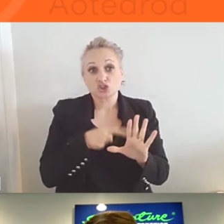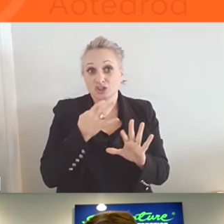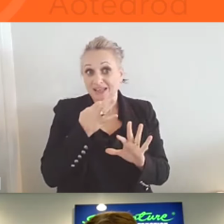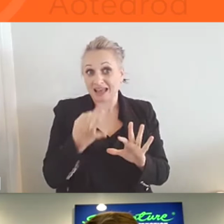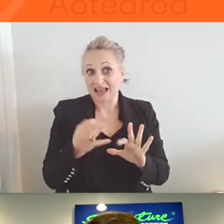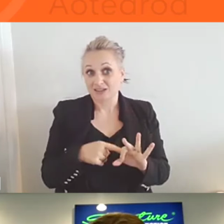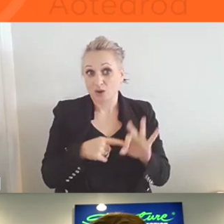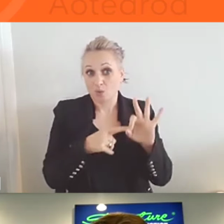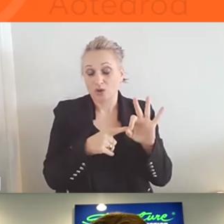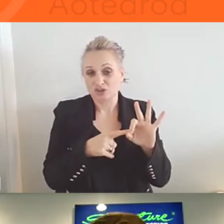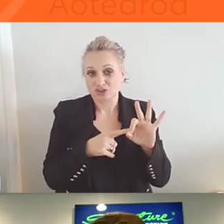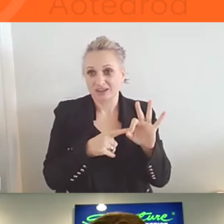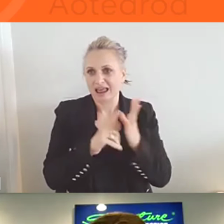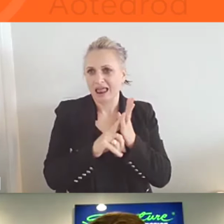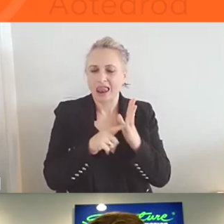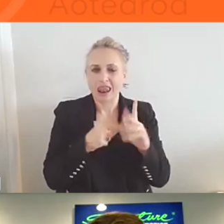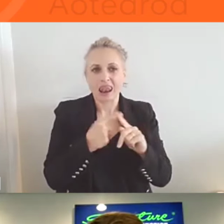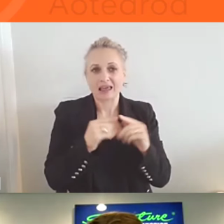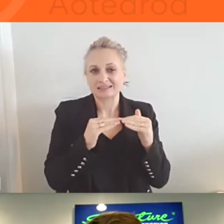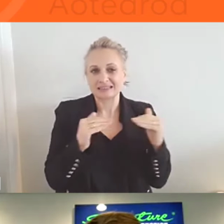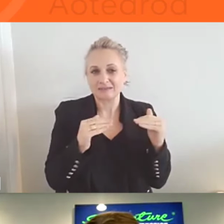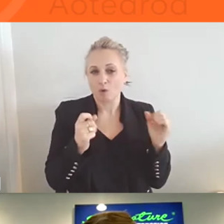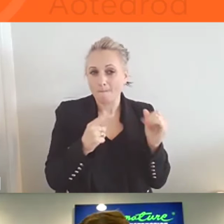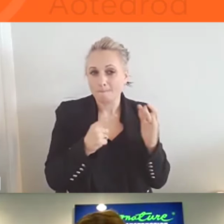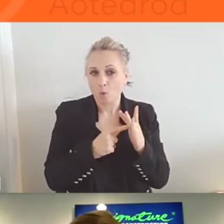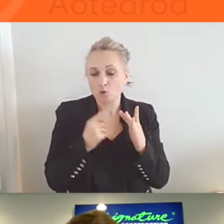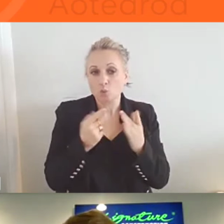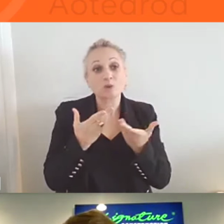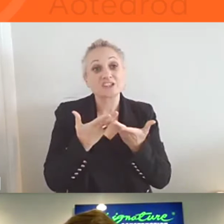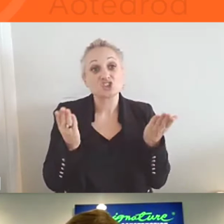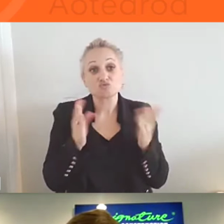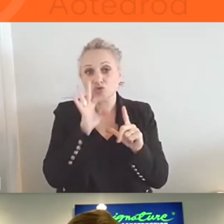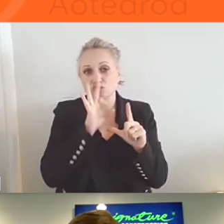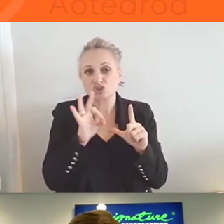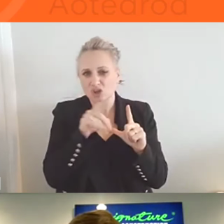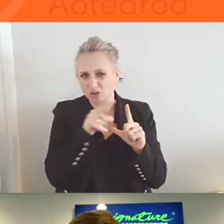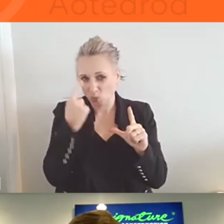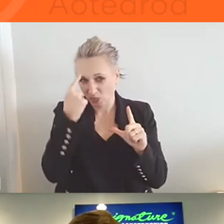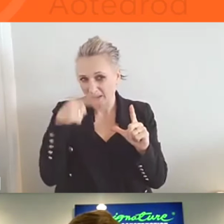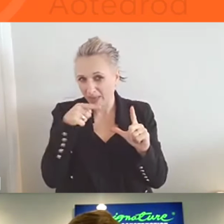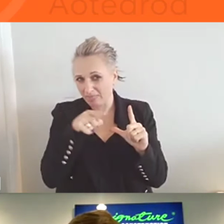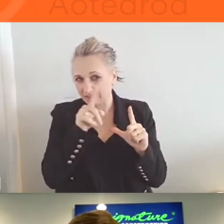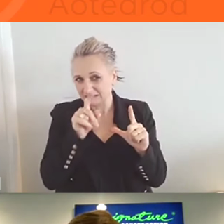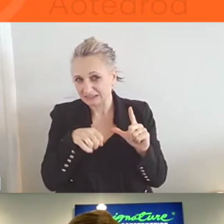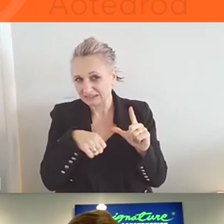you consider this at all?" I can talk a little bit about that. Yeah,